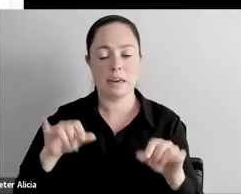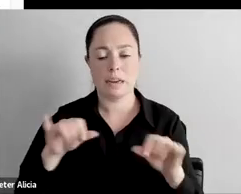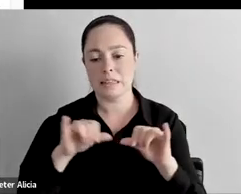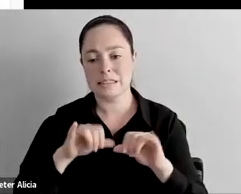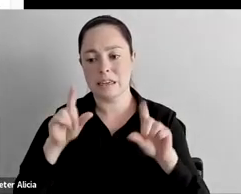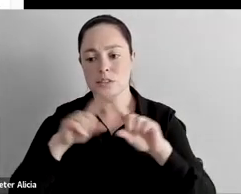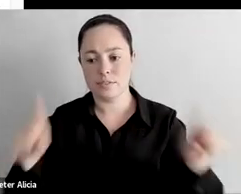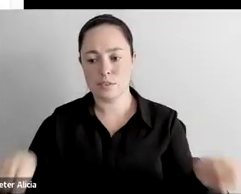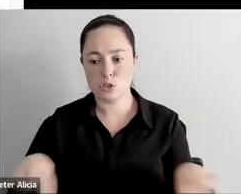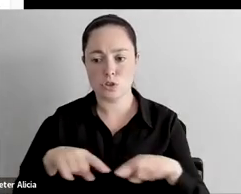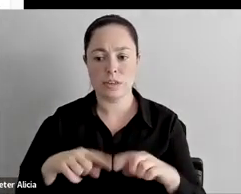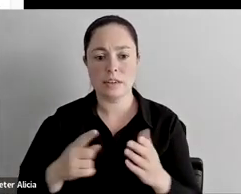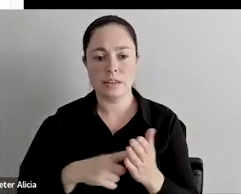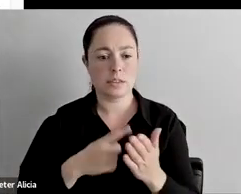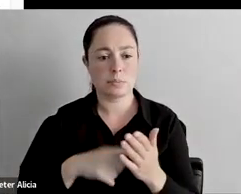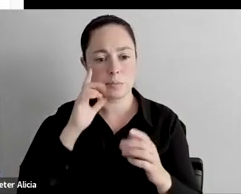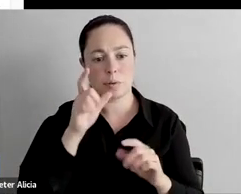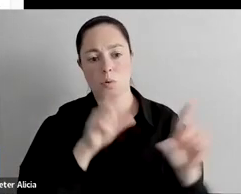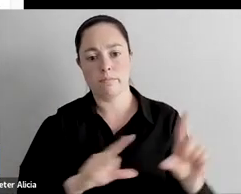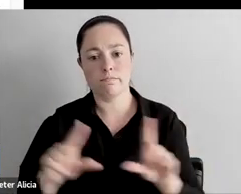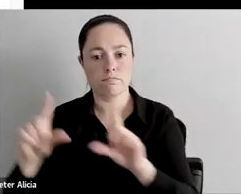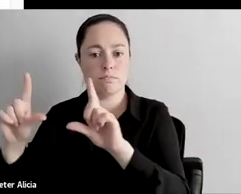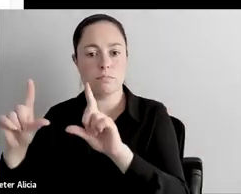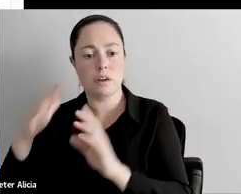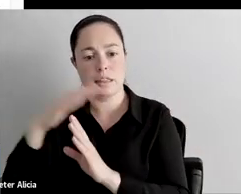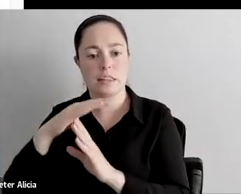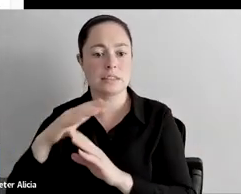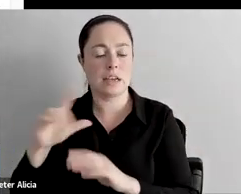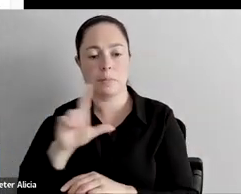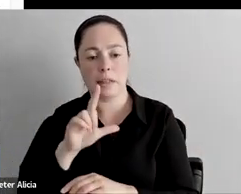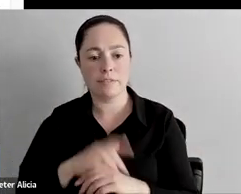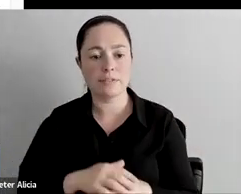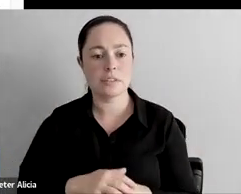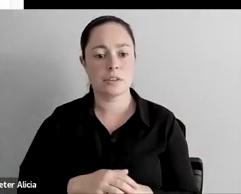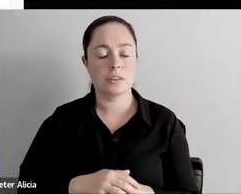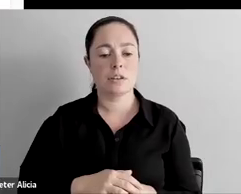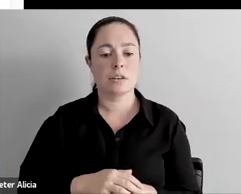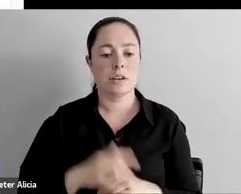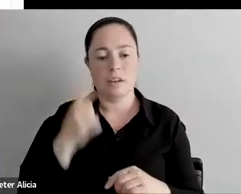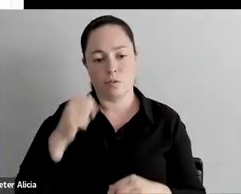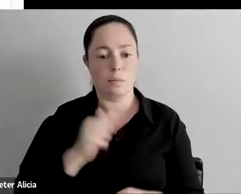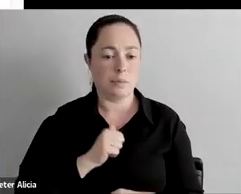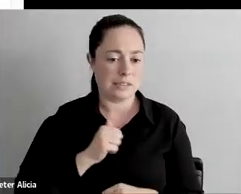also be on the top left, but for me here it's at the very bottom, I can switch between the tabs